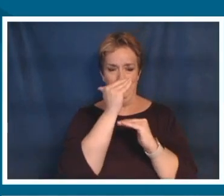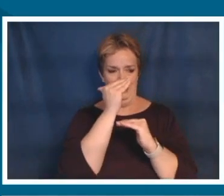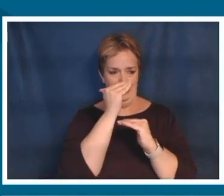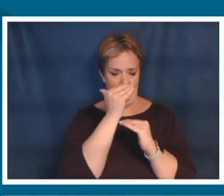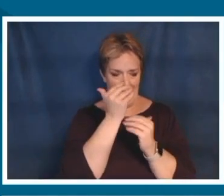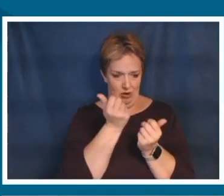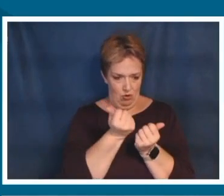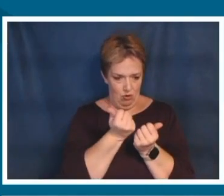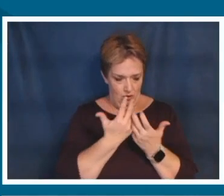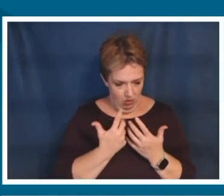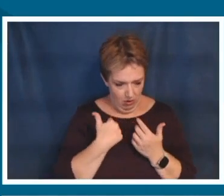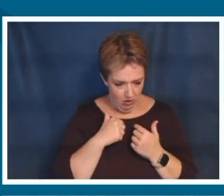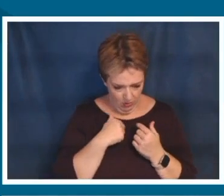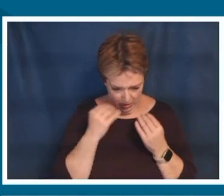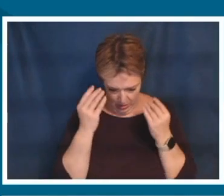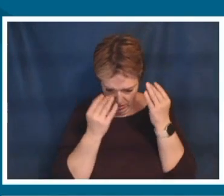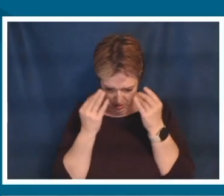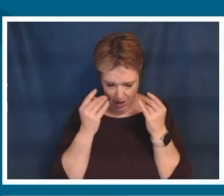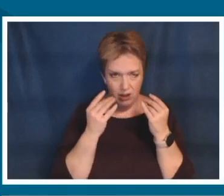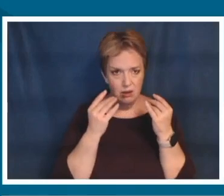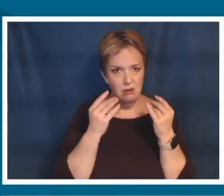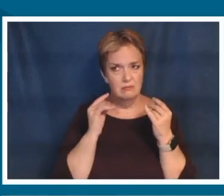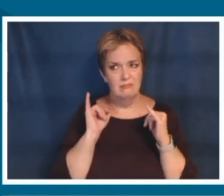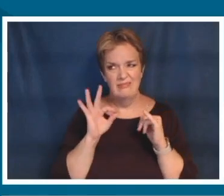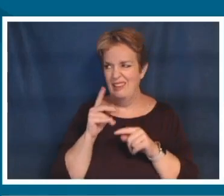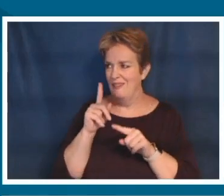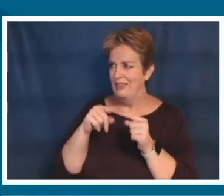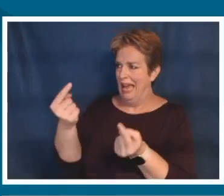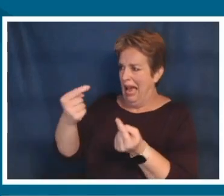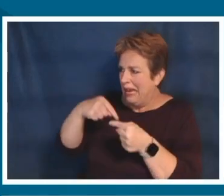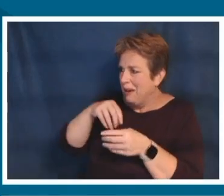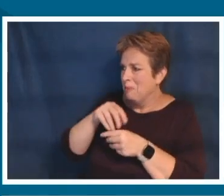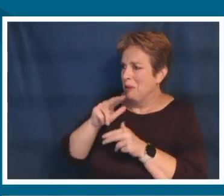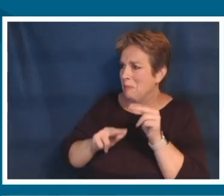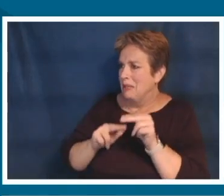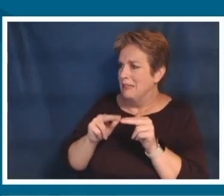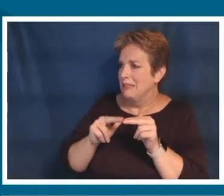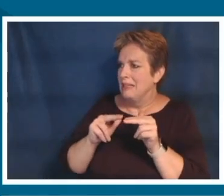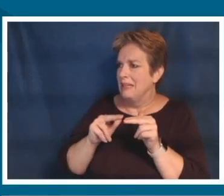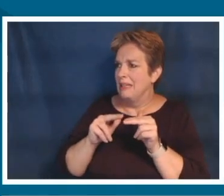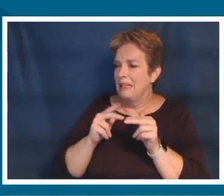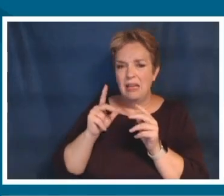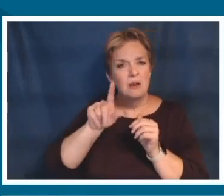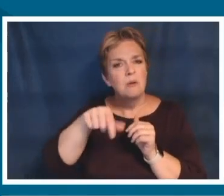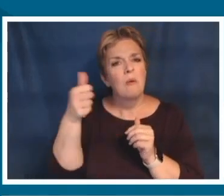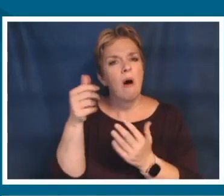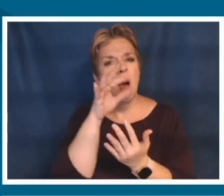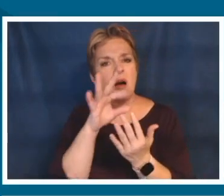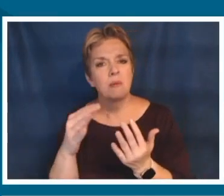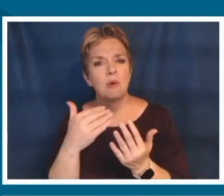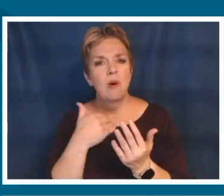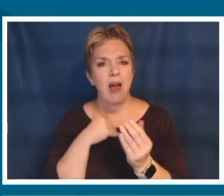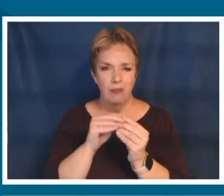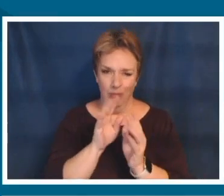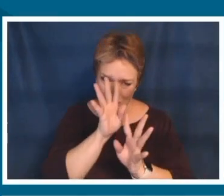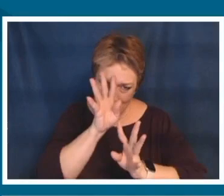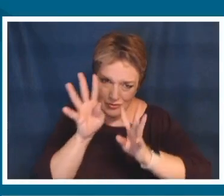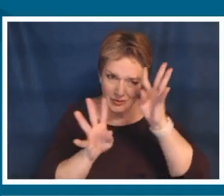where else could we be with our museum um actually if you go back to the last